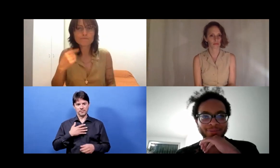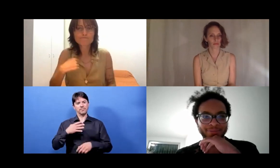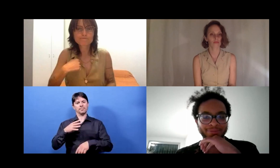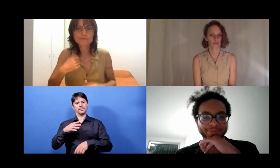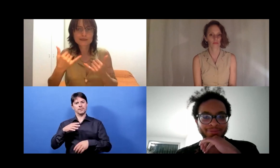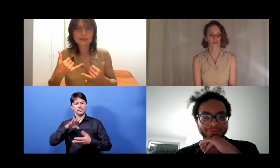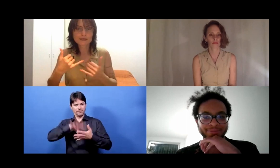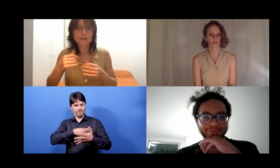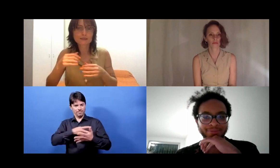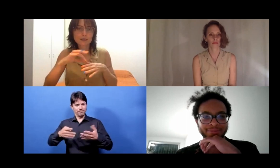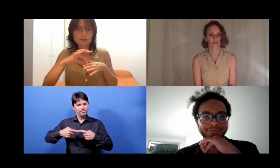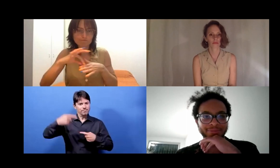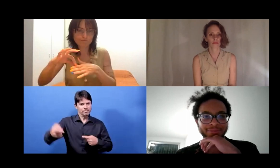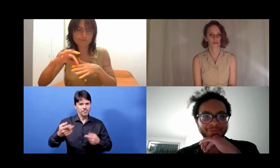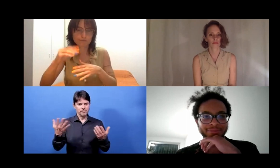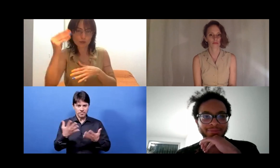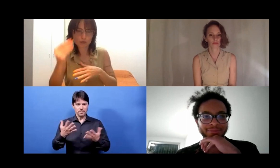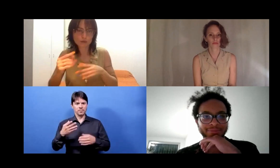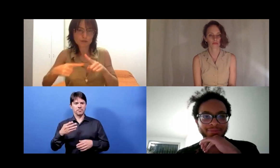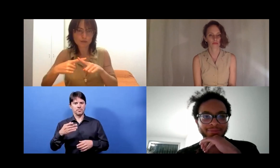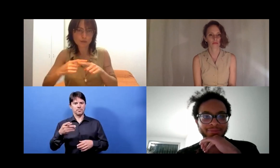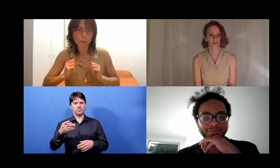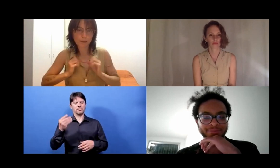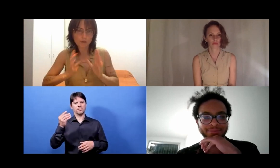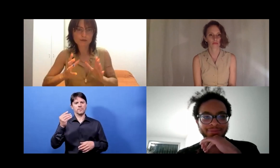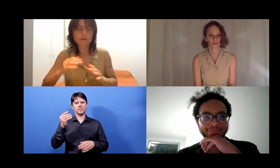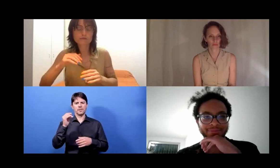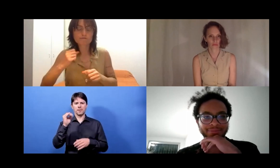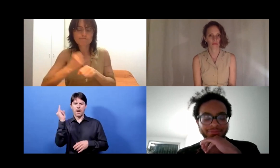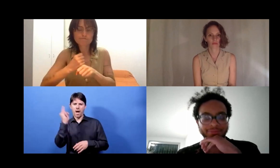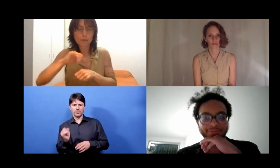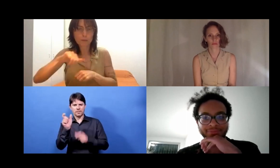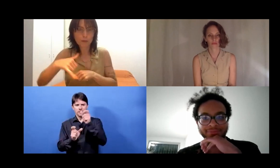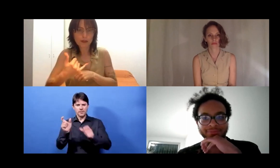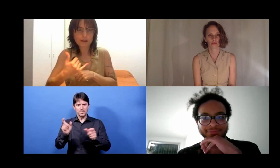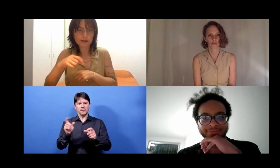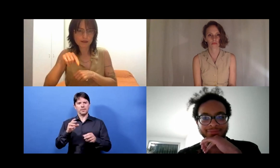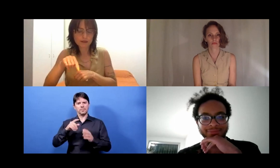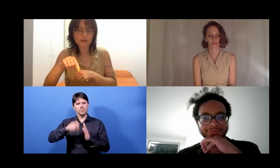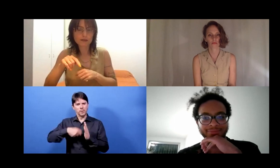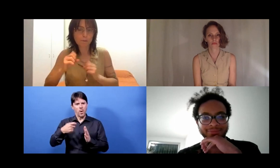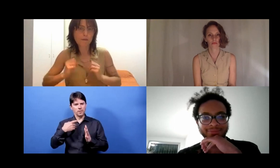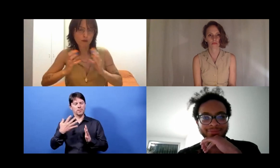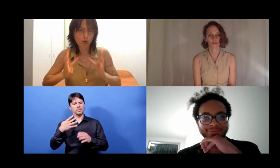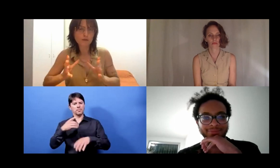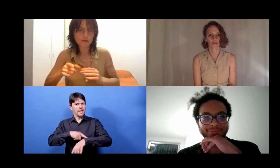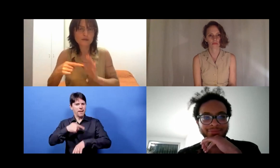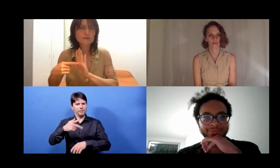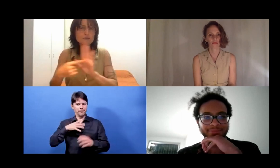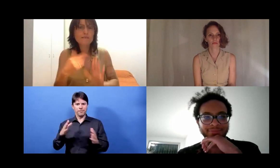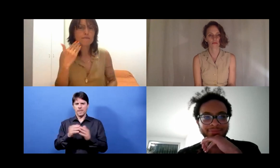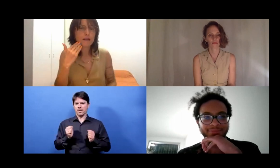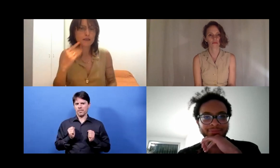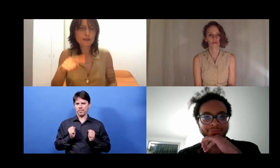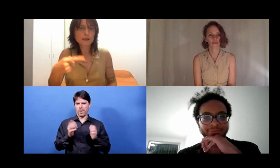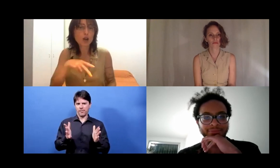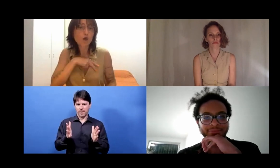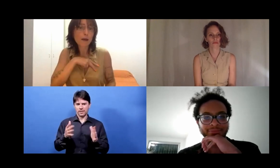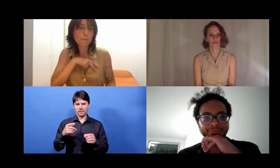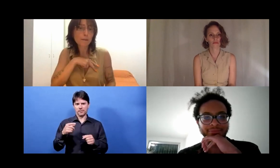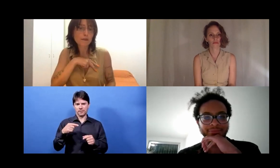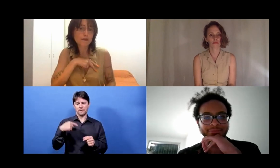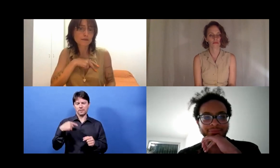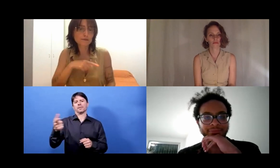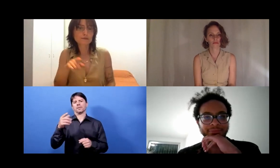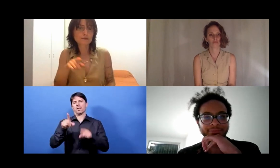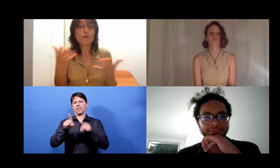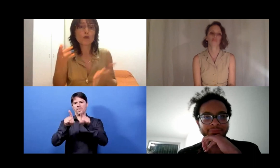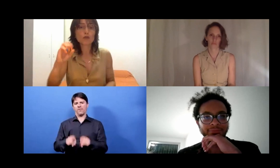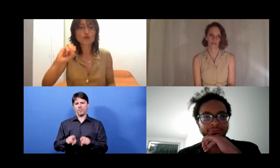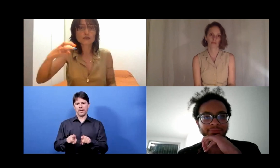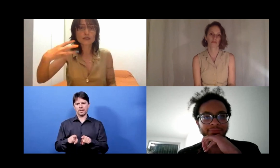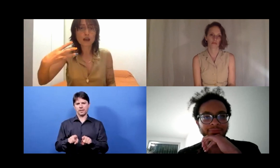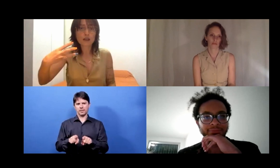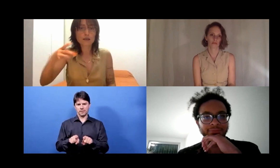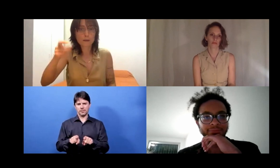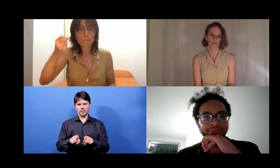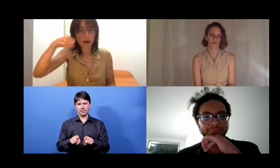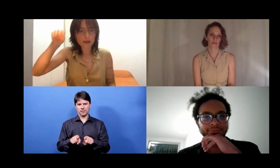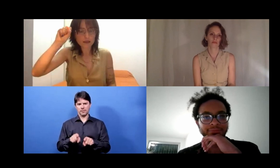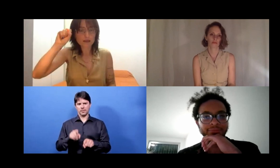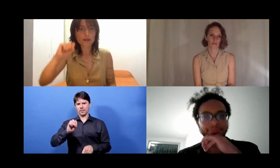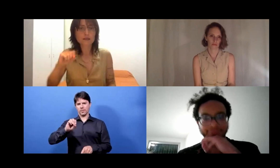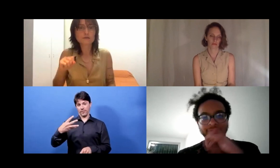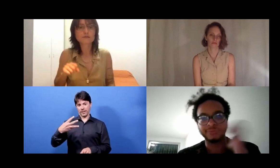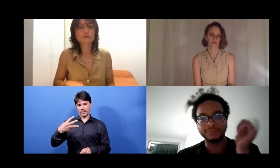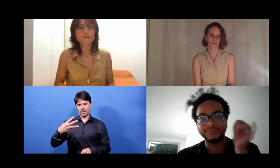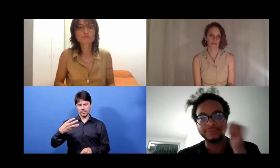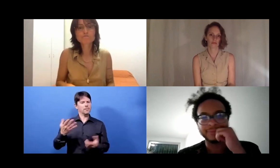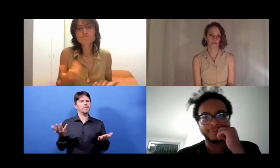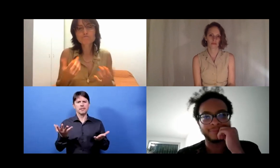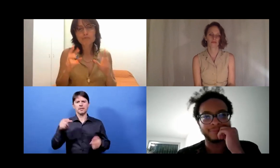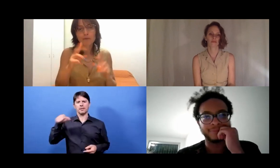Rita Mazza: My next show is involved with a project, a performance visible in November in Berlin in Sophiensaele.